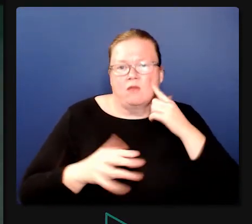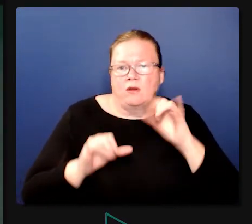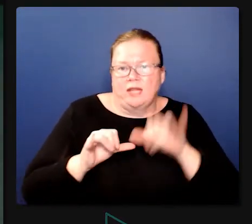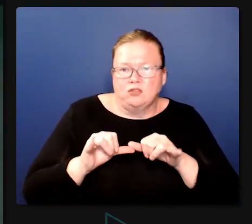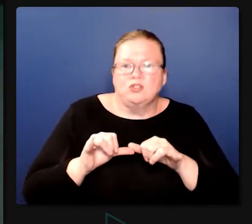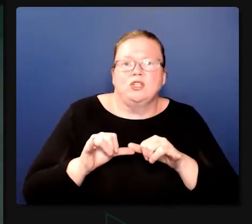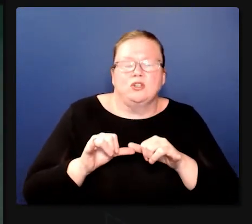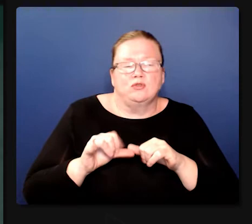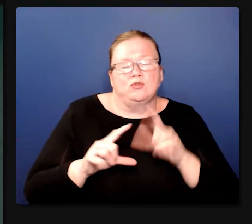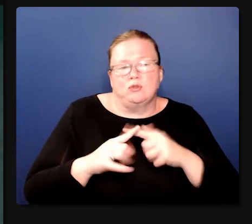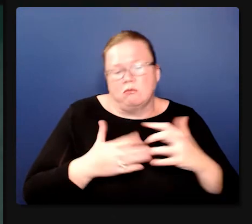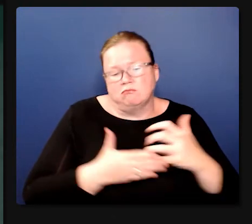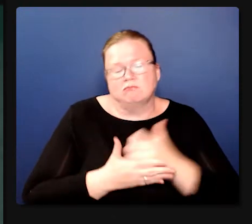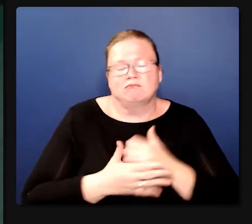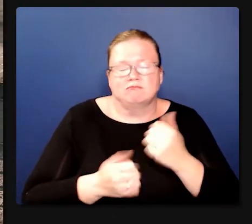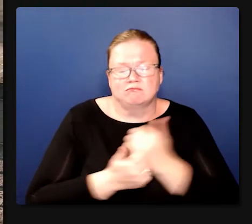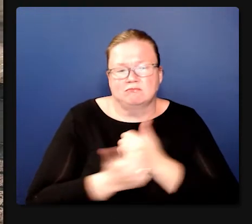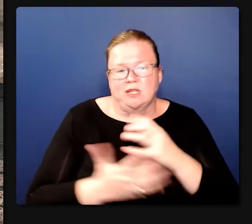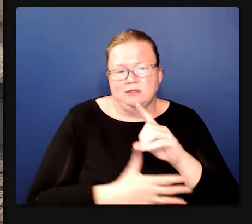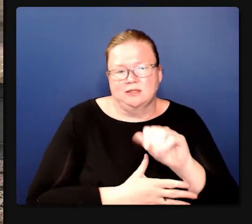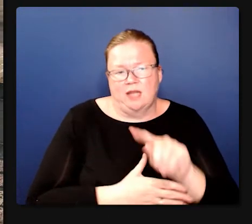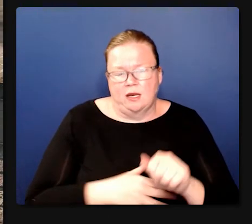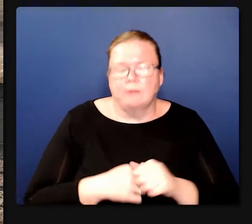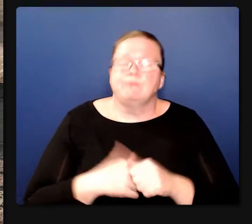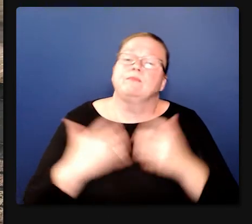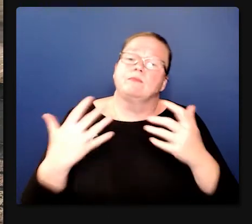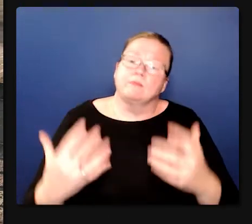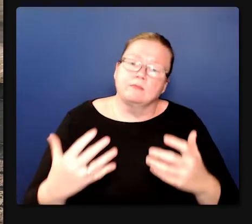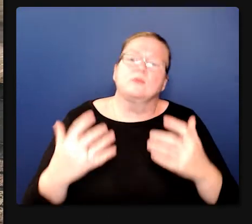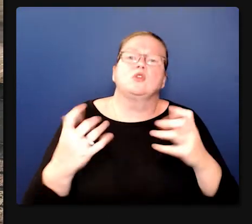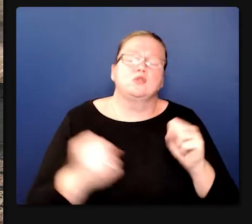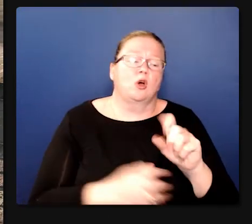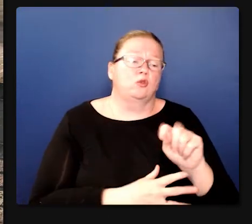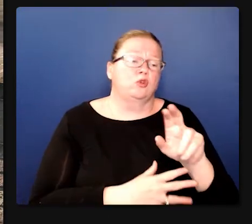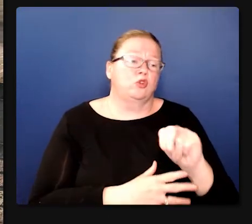to gather insights from the data. So Turn 10 Studios used data